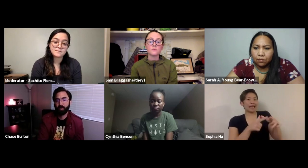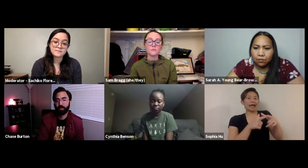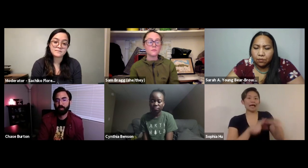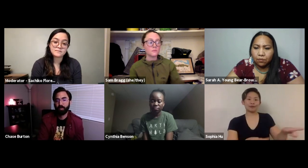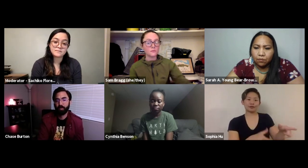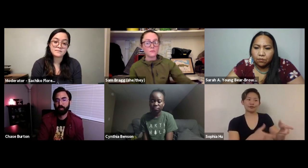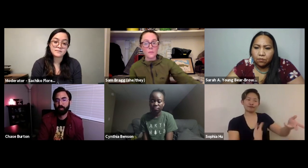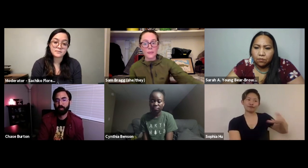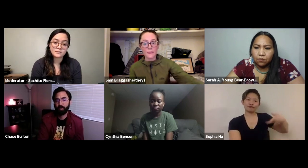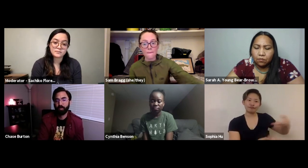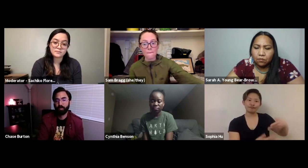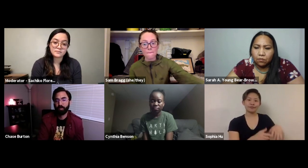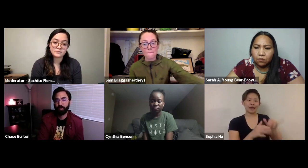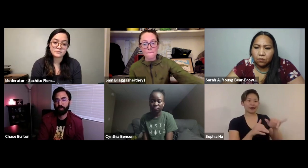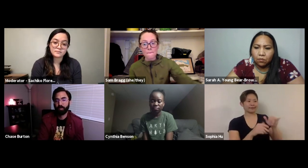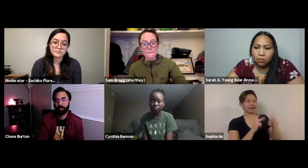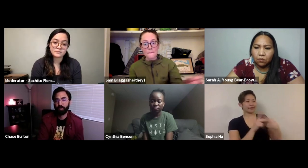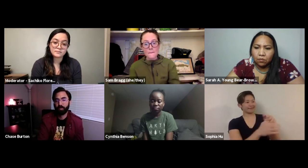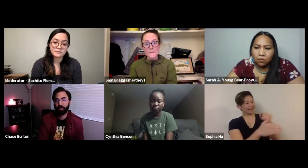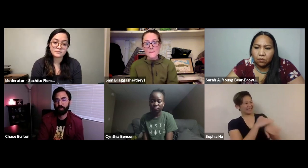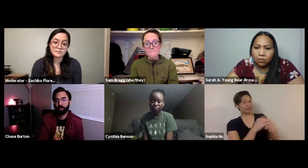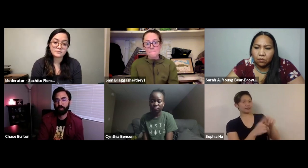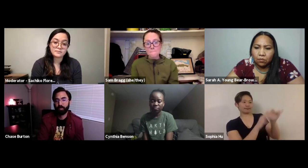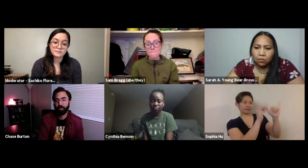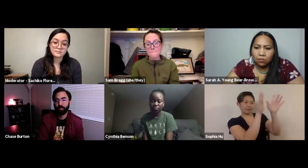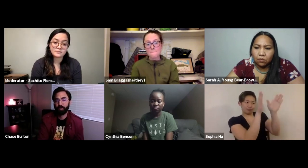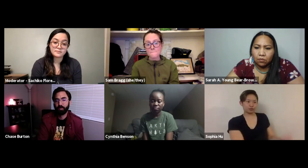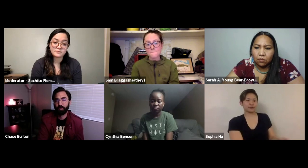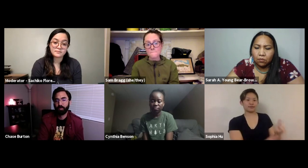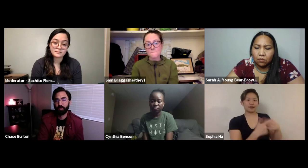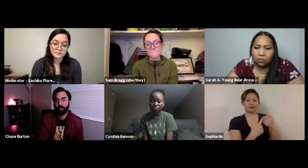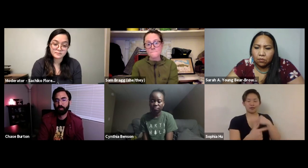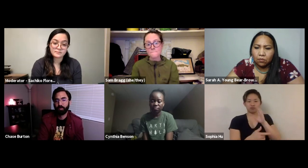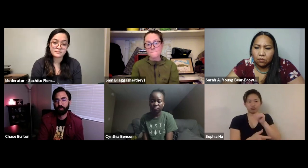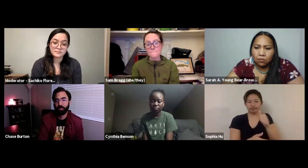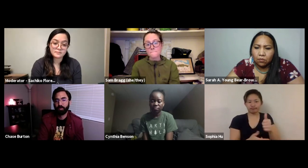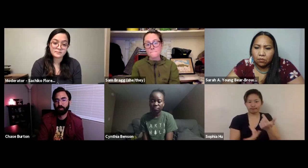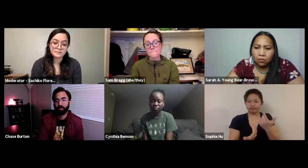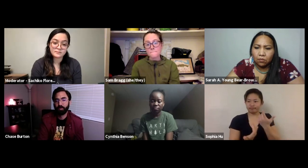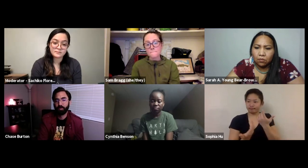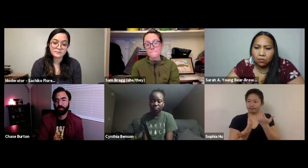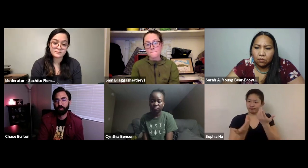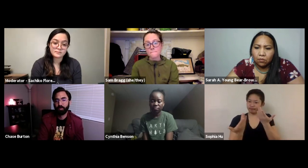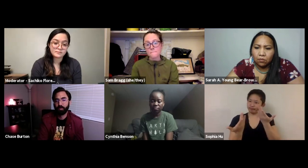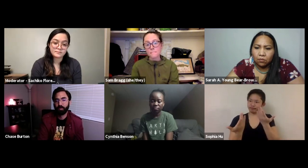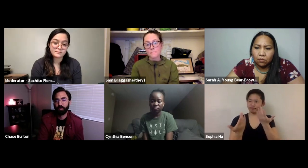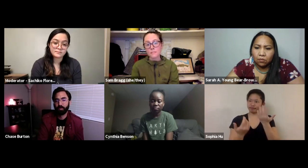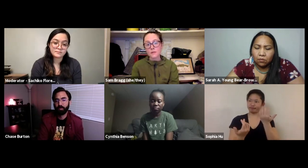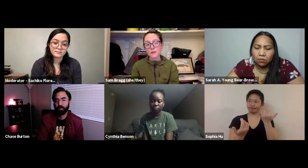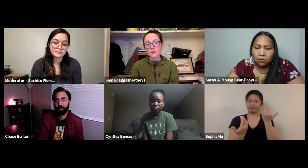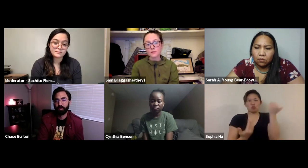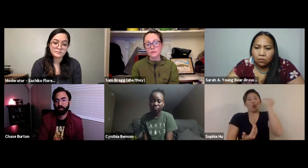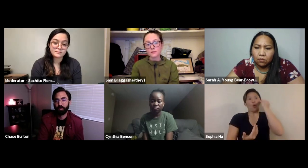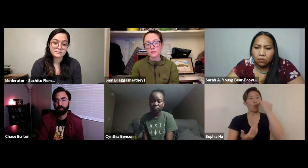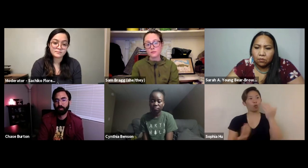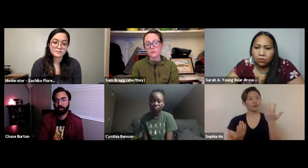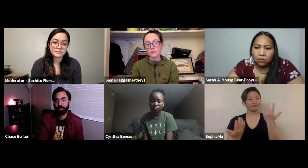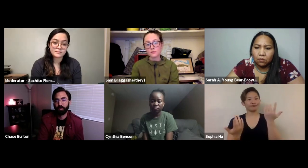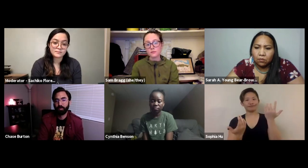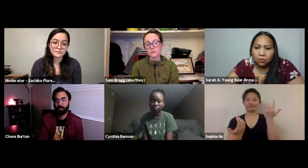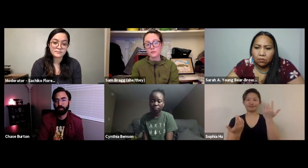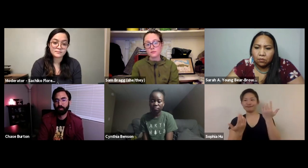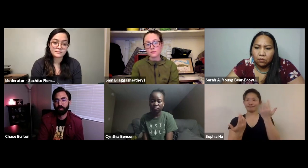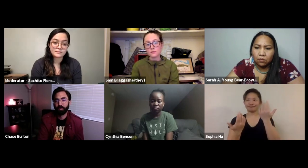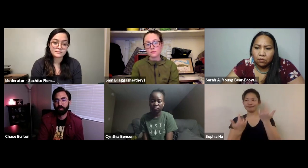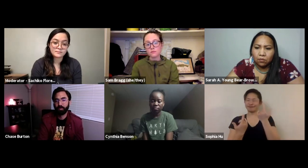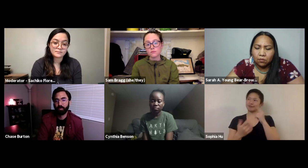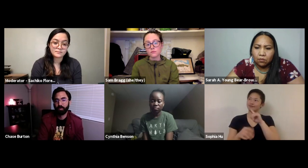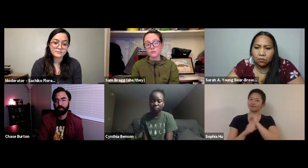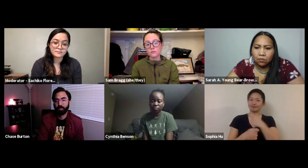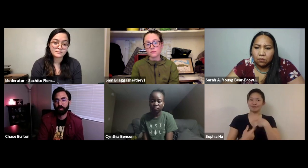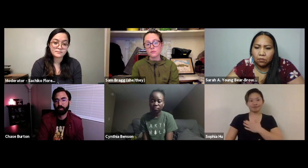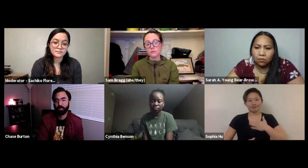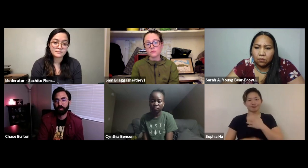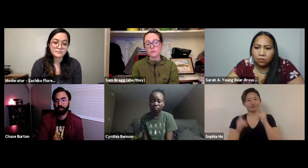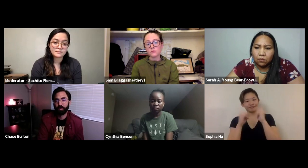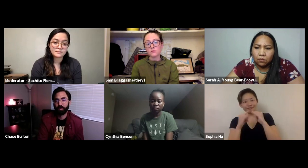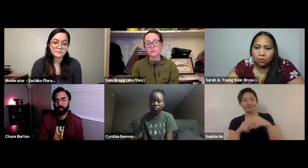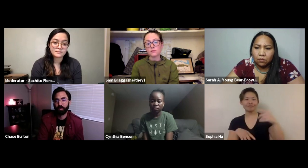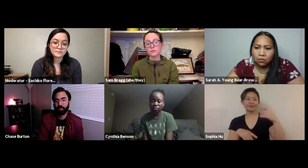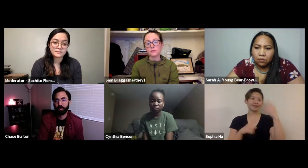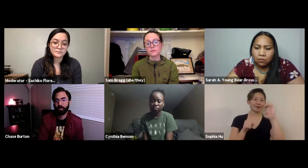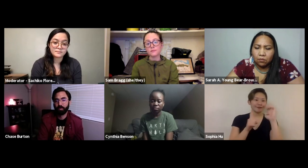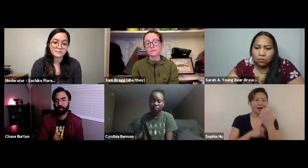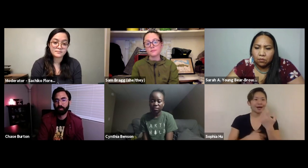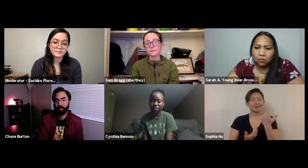have that kind of language access with someone speaking the same language provided me the